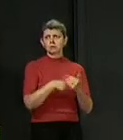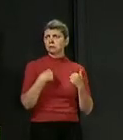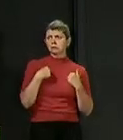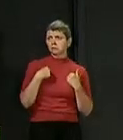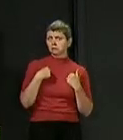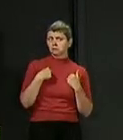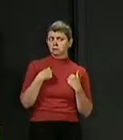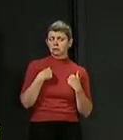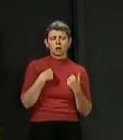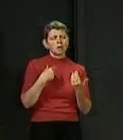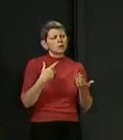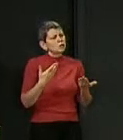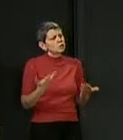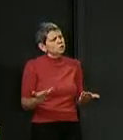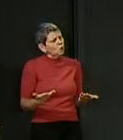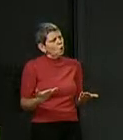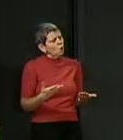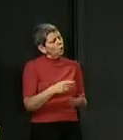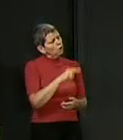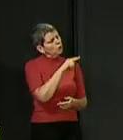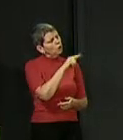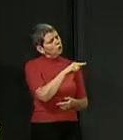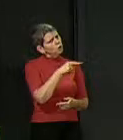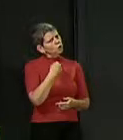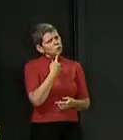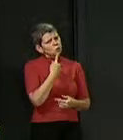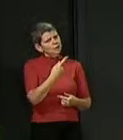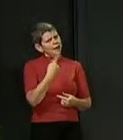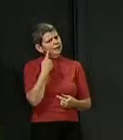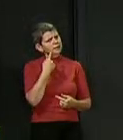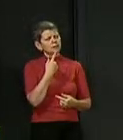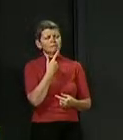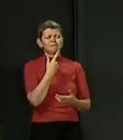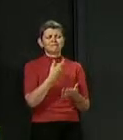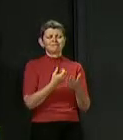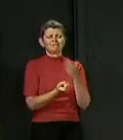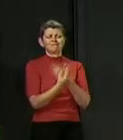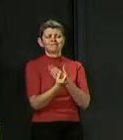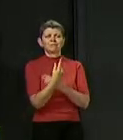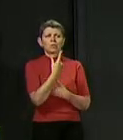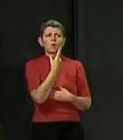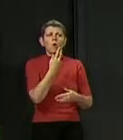on what basis you are making that claim, and whether you think it is fair to make a claim